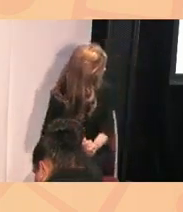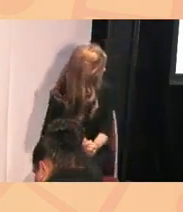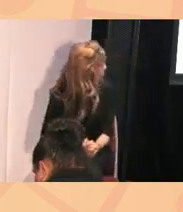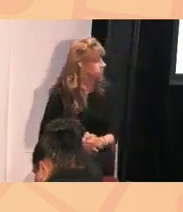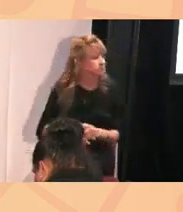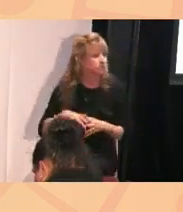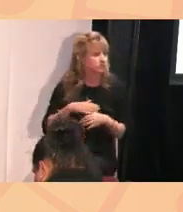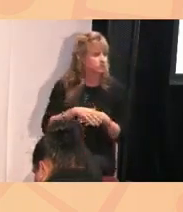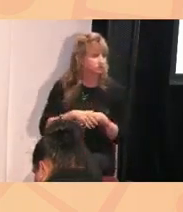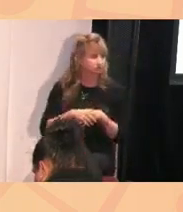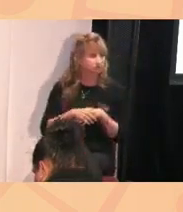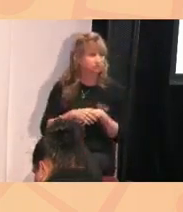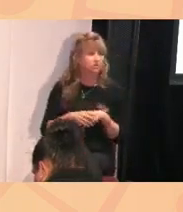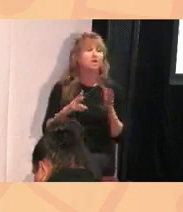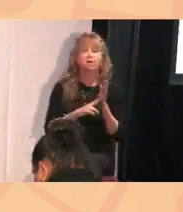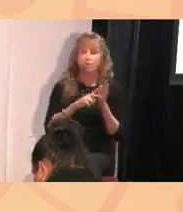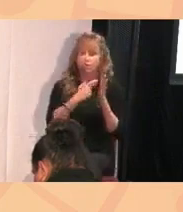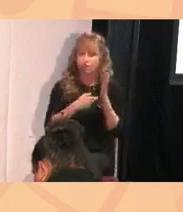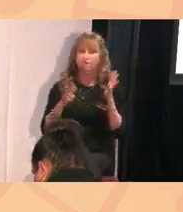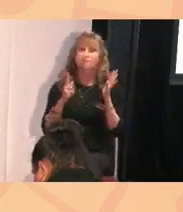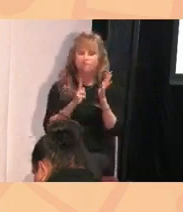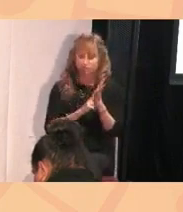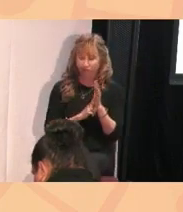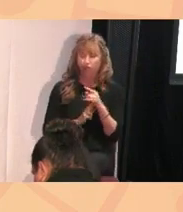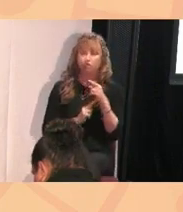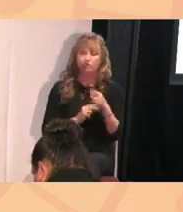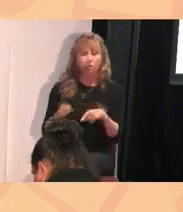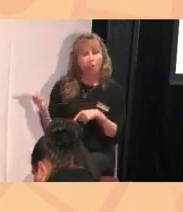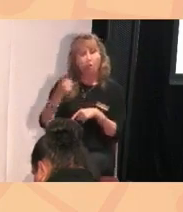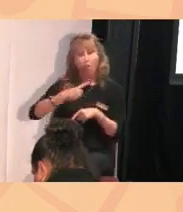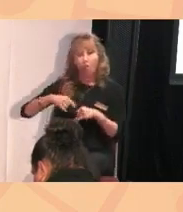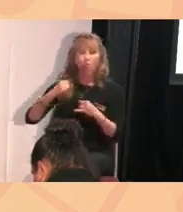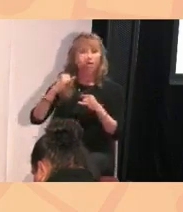so she'll be flashed up on the screen periodically. And Vernon Ah Kee.